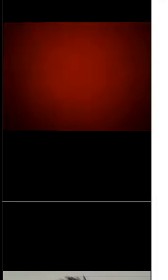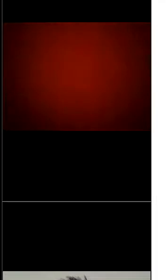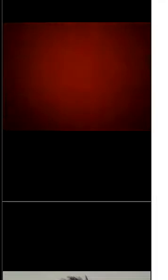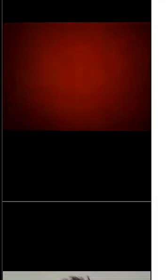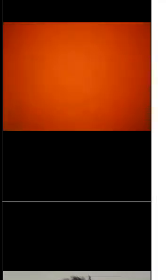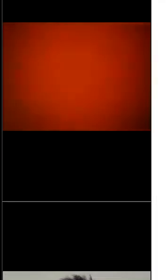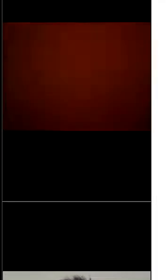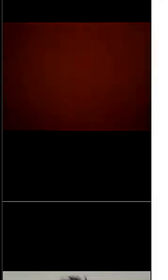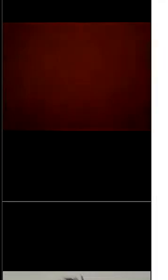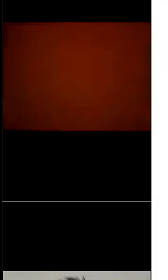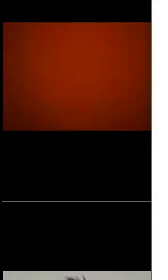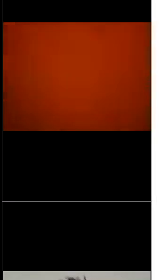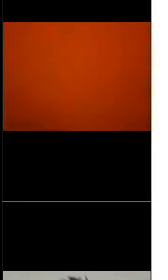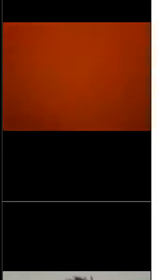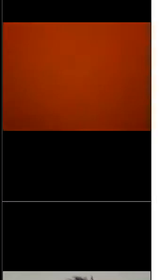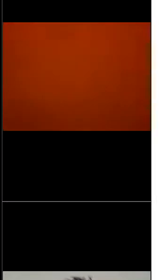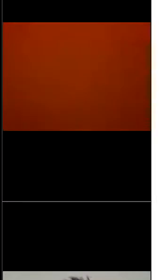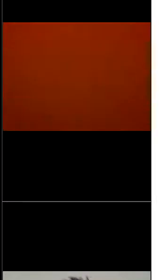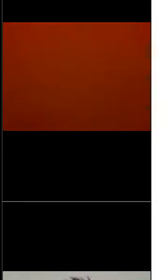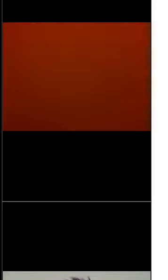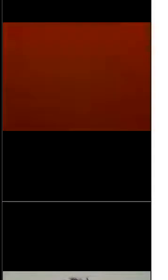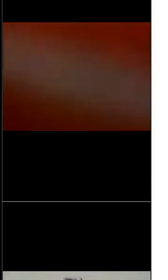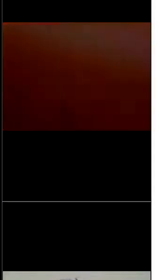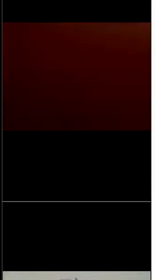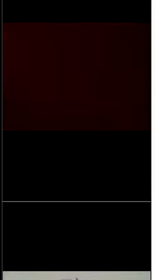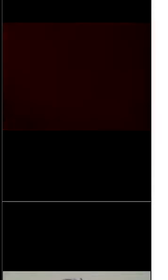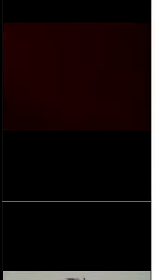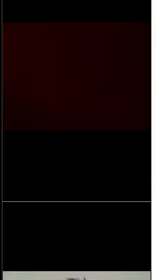terrible because we're doing webinars on disability justice. Of course we should